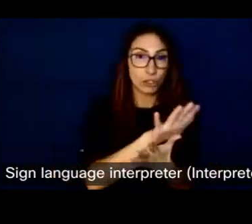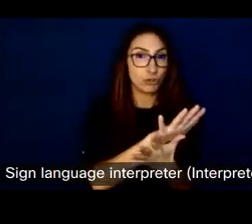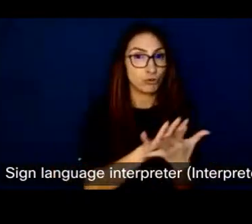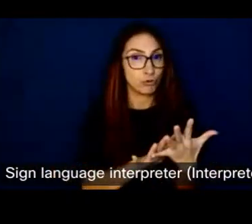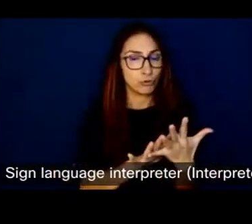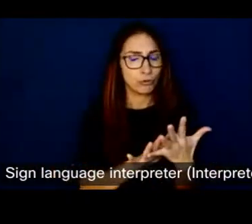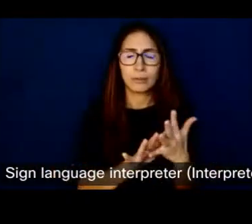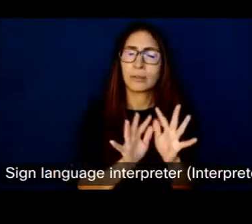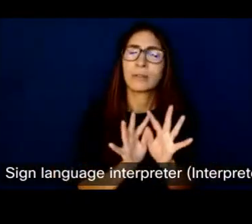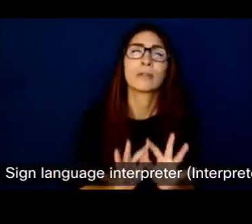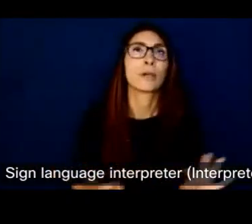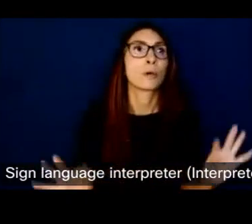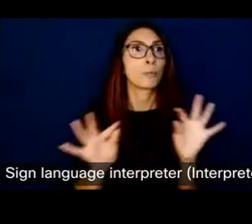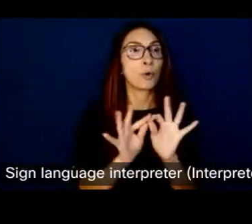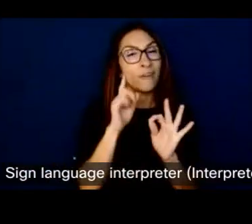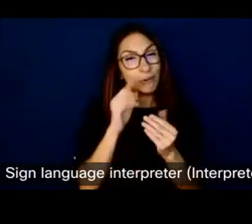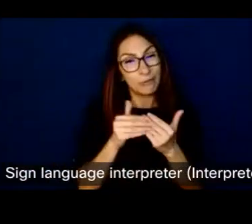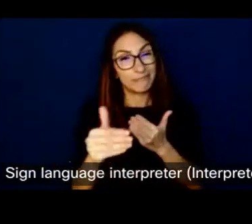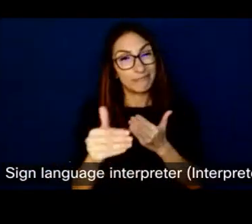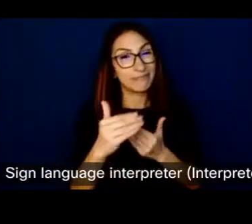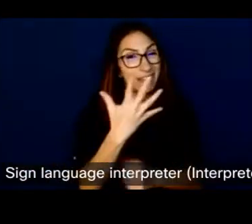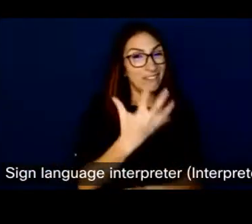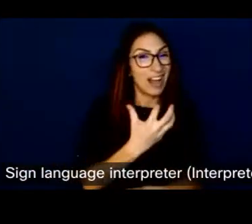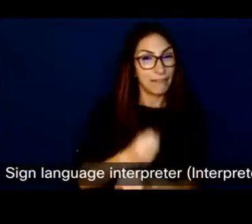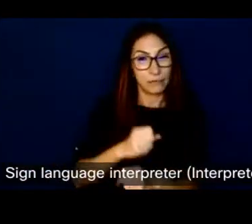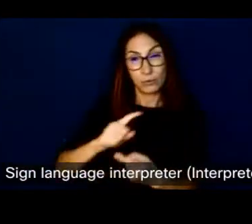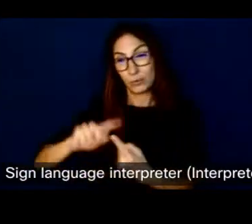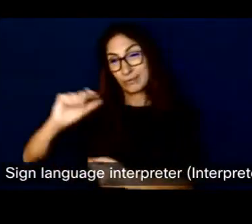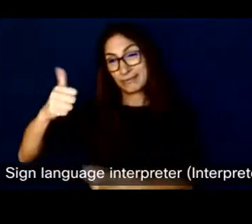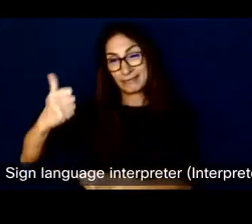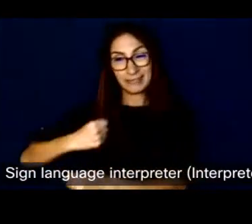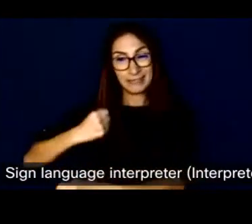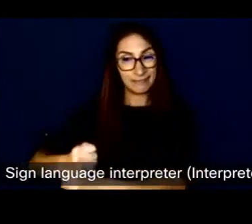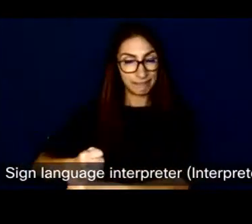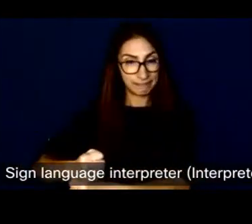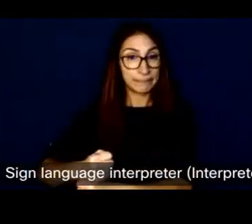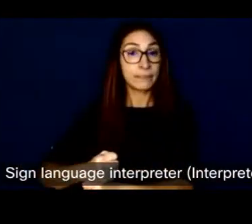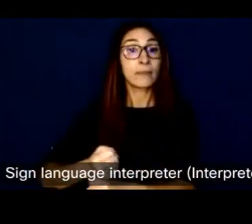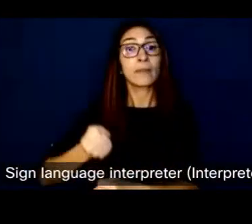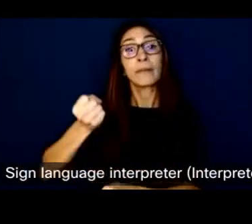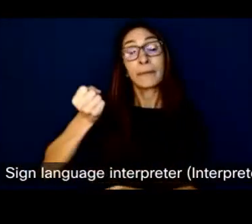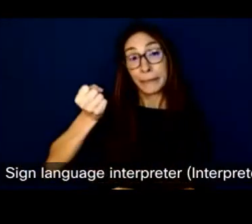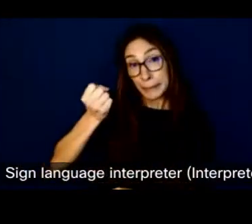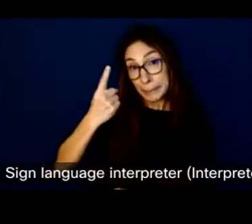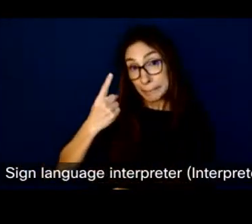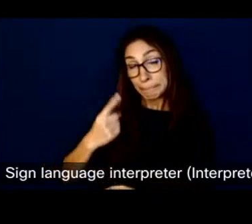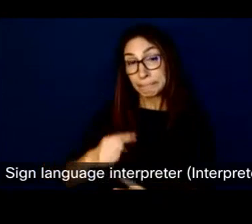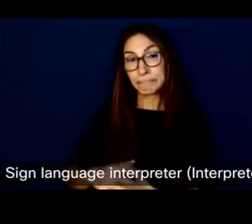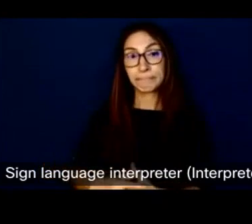the next 5 to 10 years. Especially with the way that our